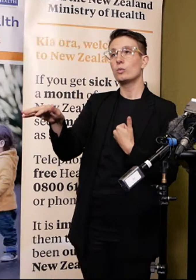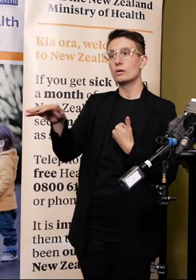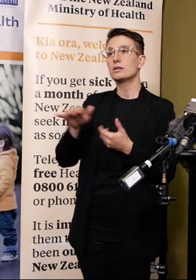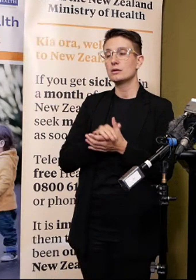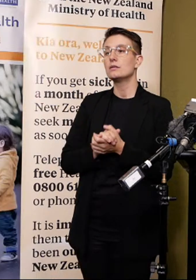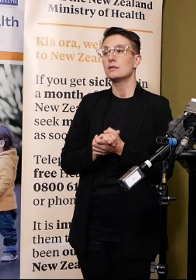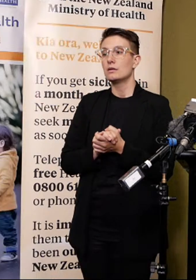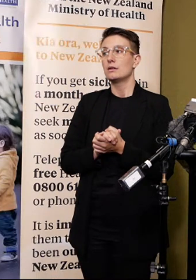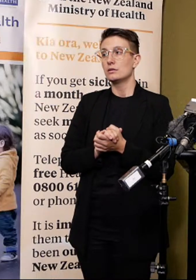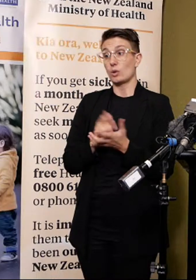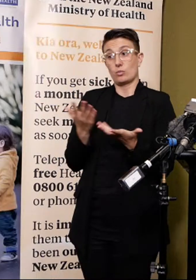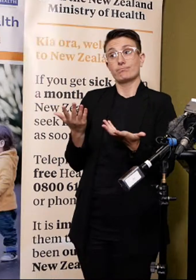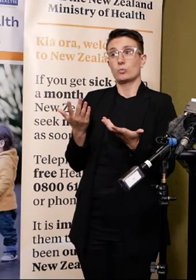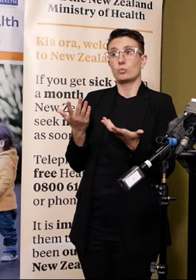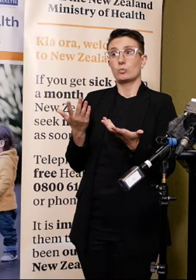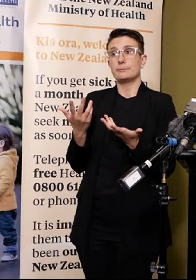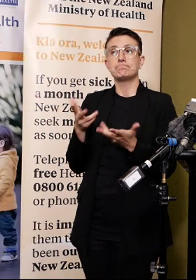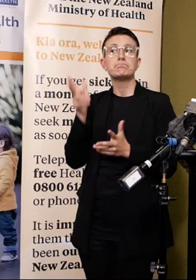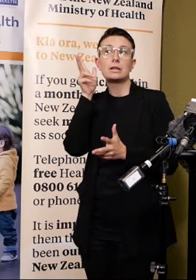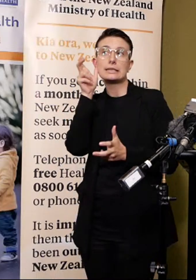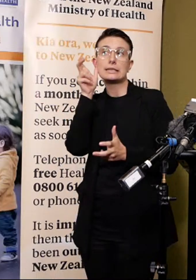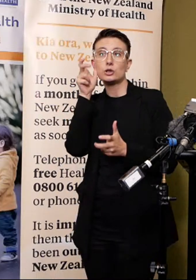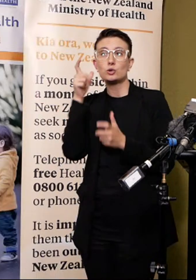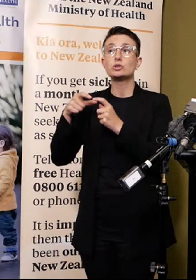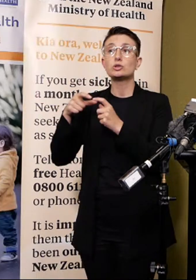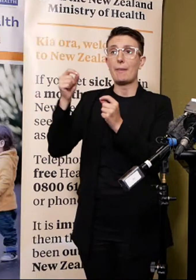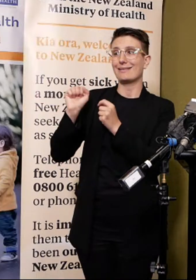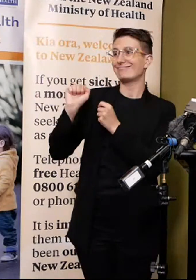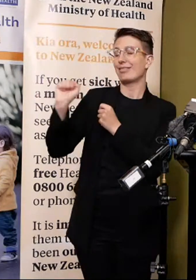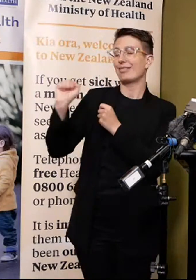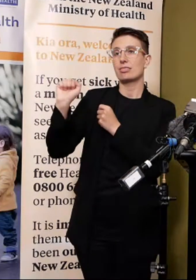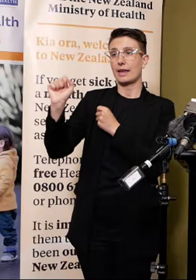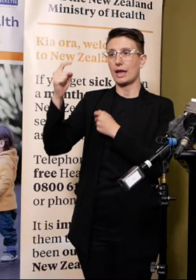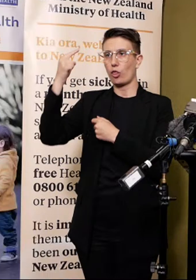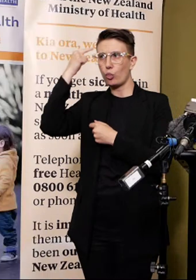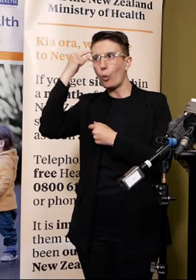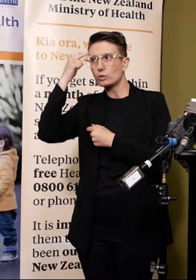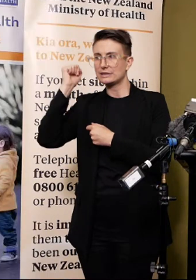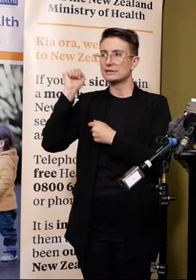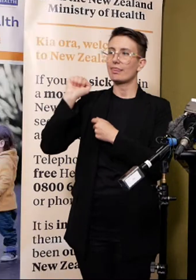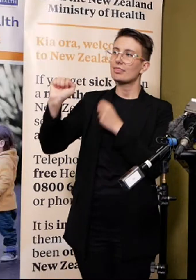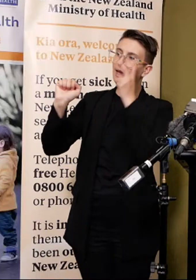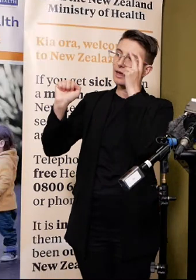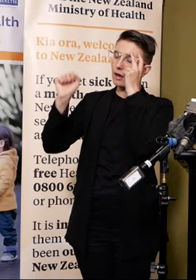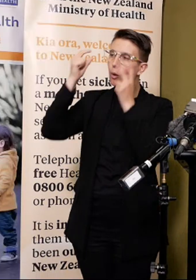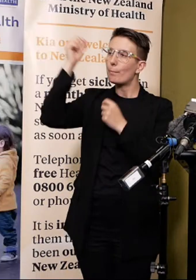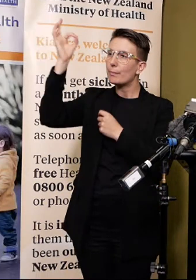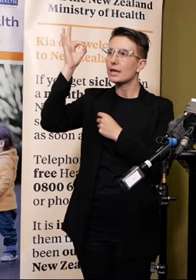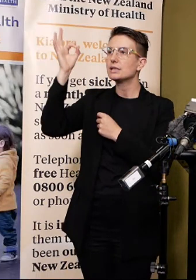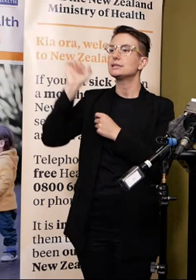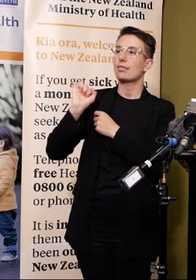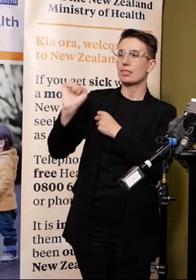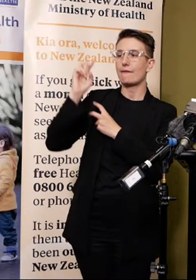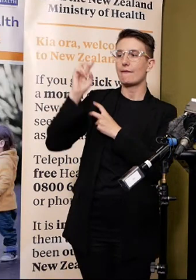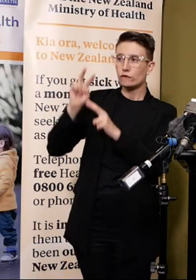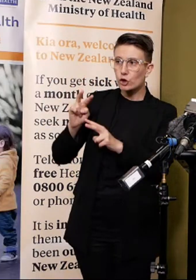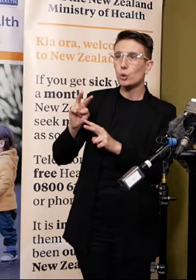We will be relying on the Japanese authorities around the time of release that they think the risk is low. And our foreign affairs folk will